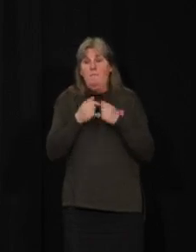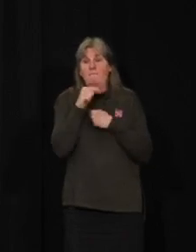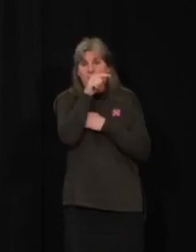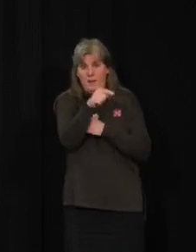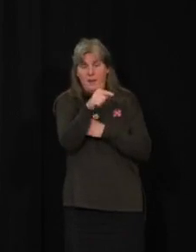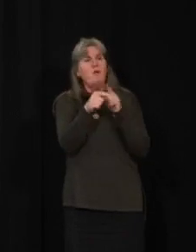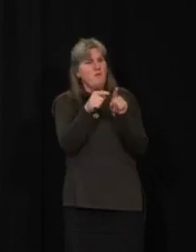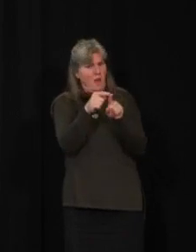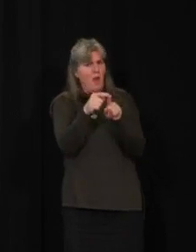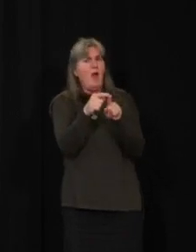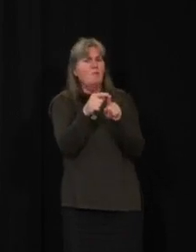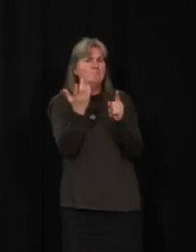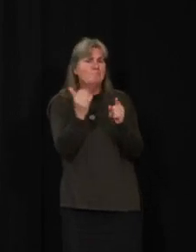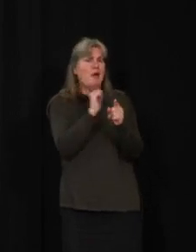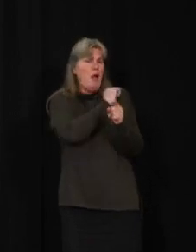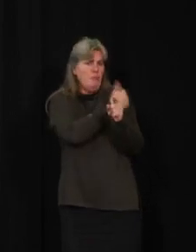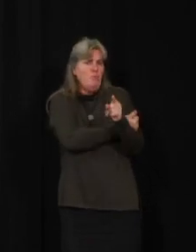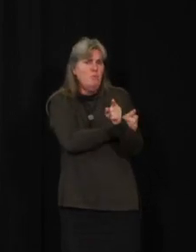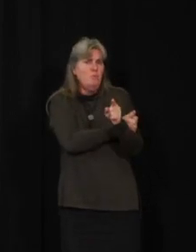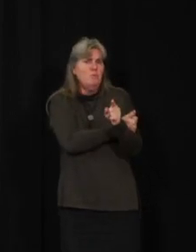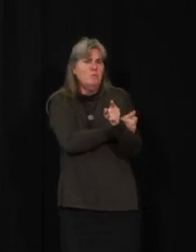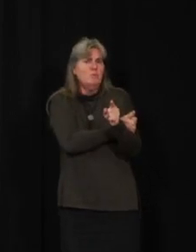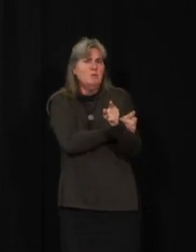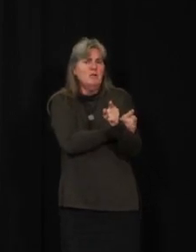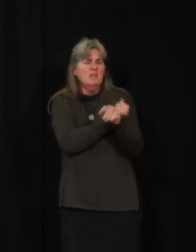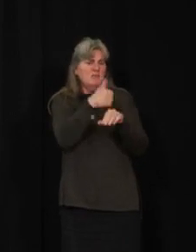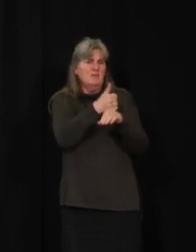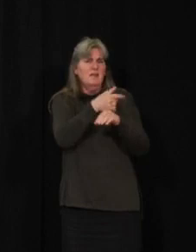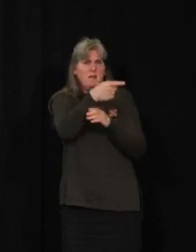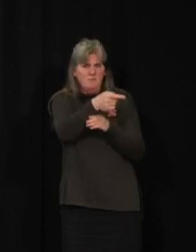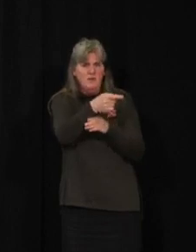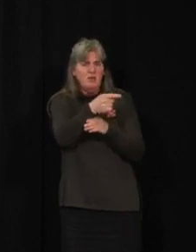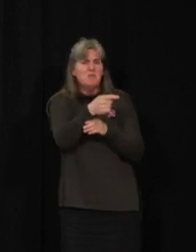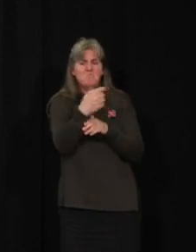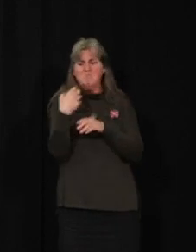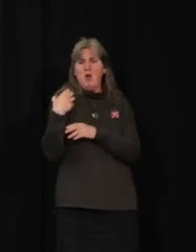measures in place and enforcemet officers in most, if not all